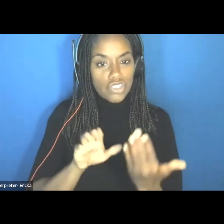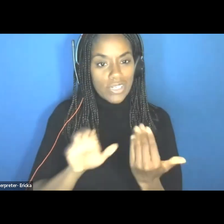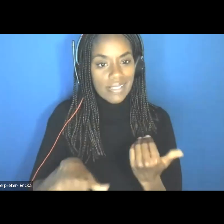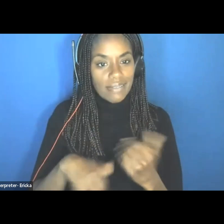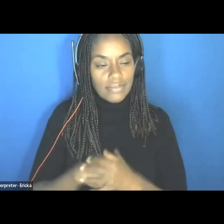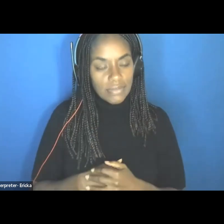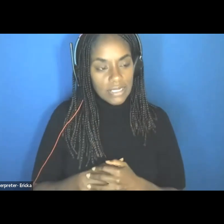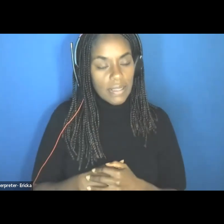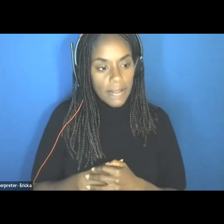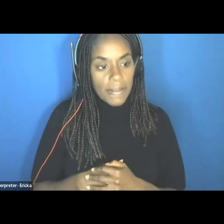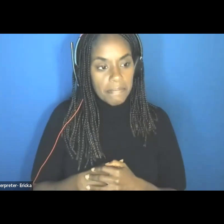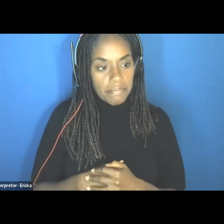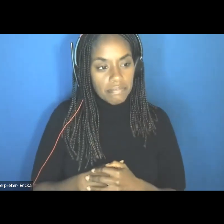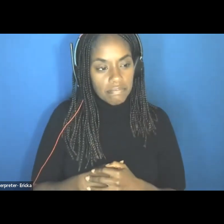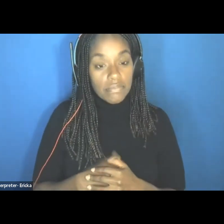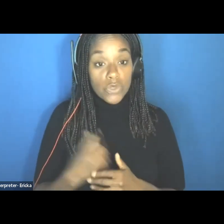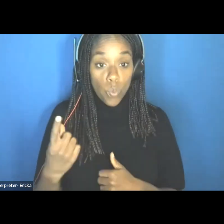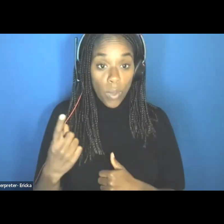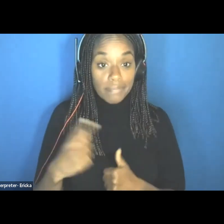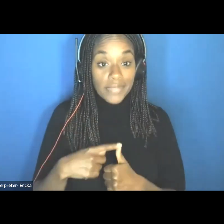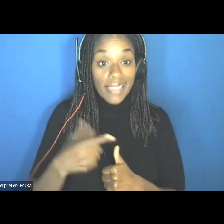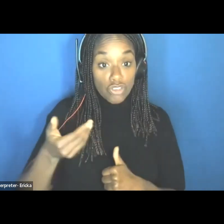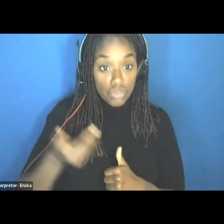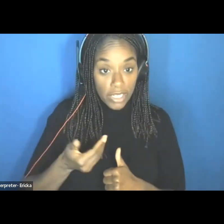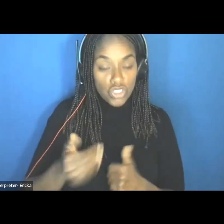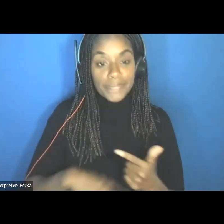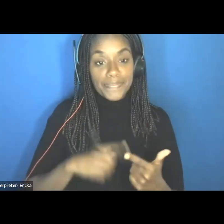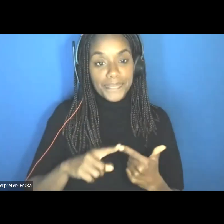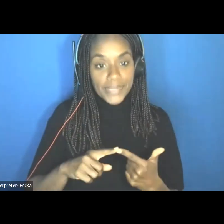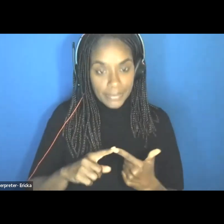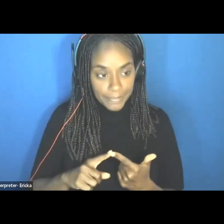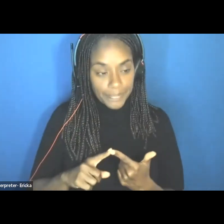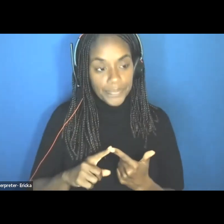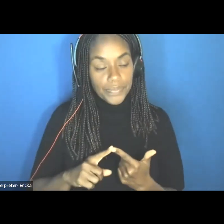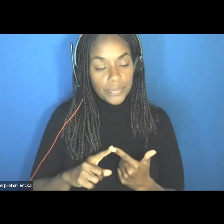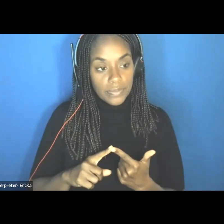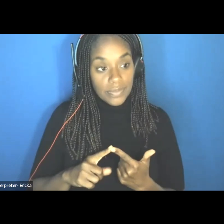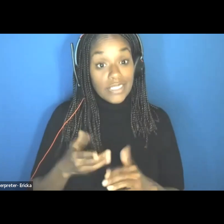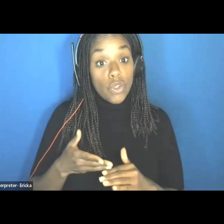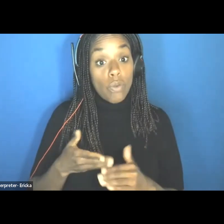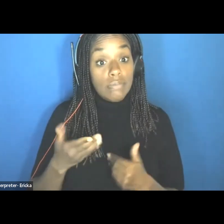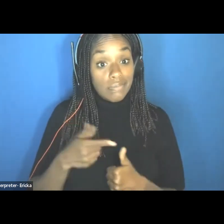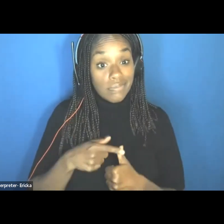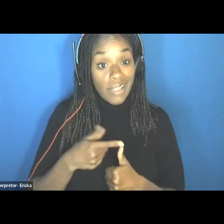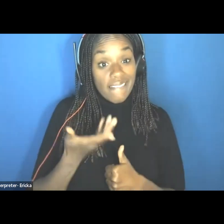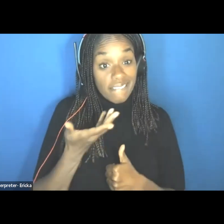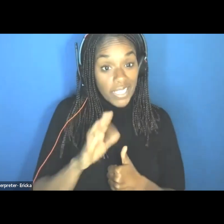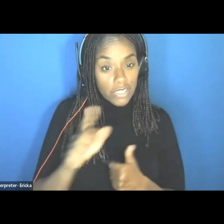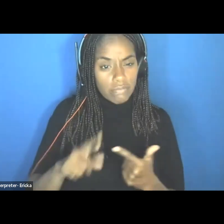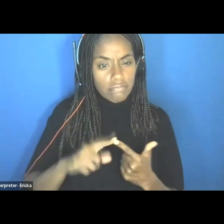And how do we address that? So those are some of the things. One, the introduction.